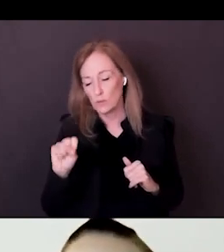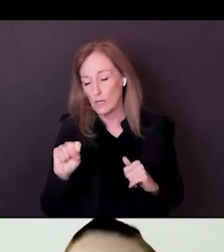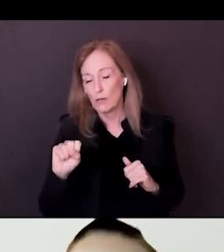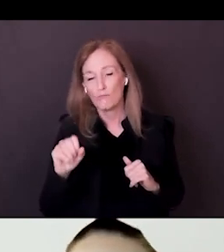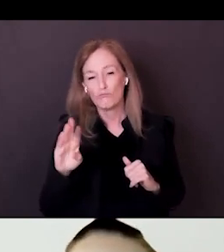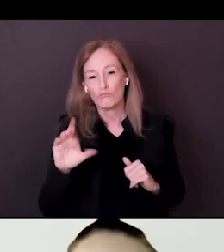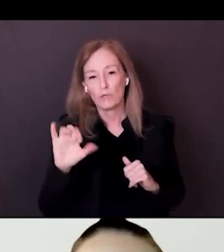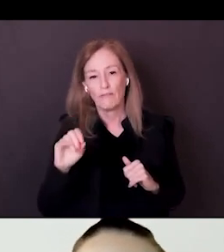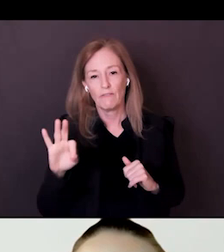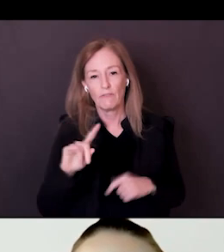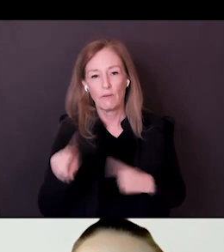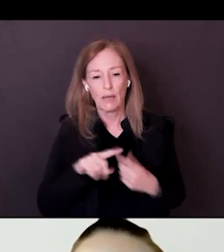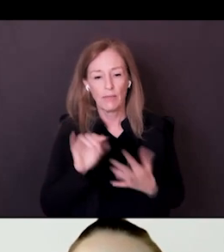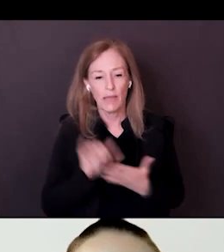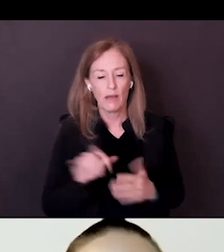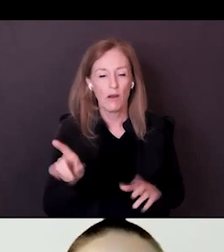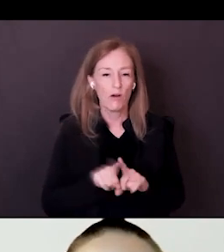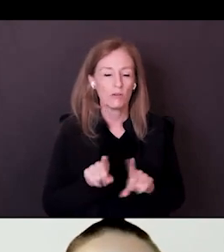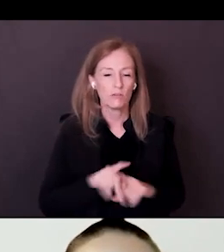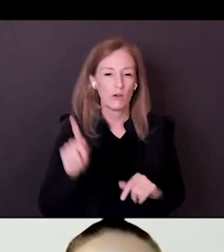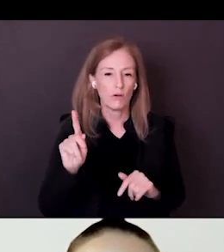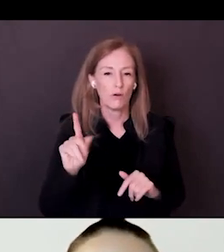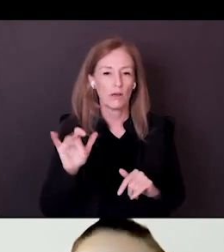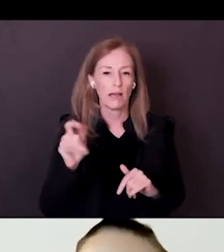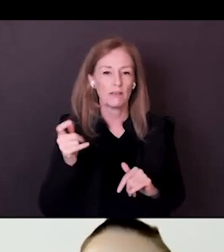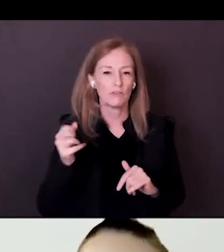FOUNDATION HAS SOME GOOD PLANE LANGUAGE RESOURCES. I WILL DIG